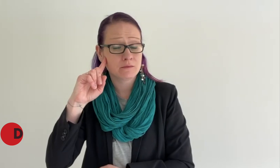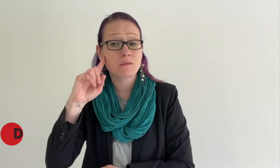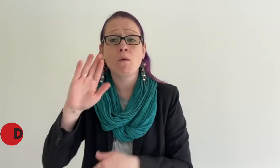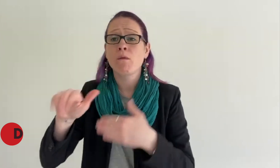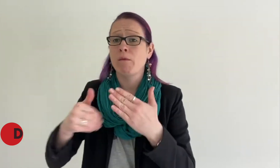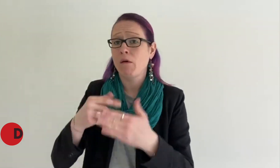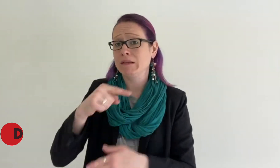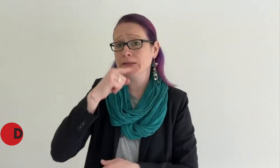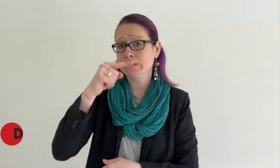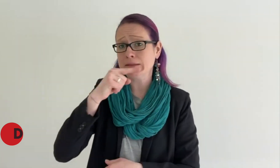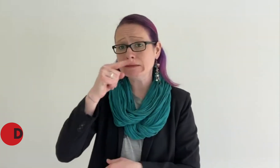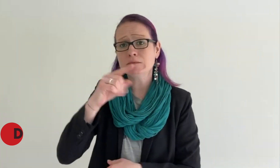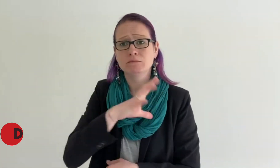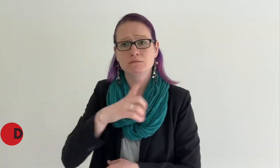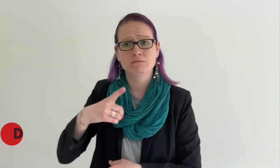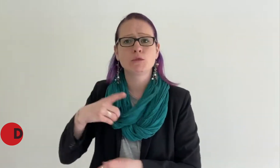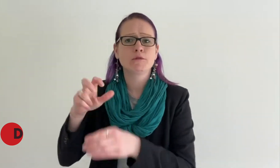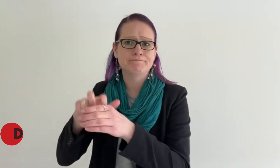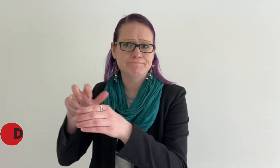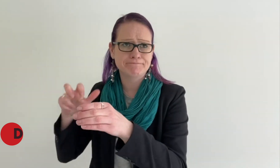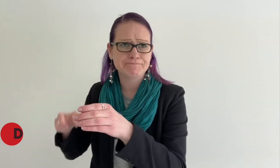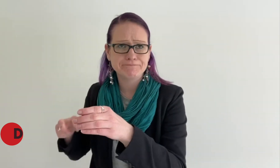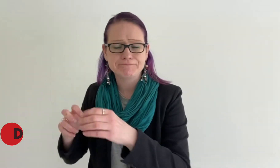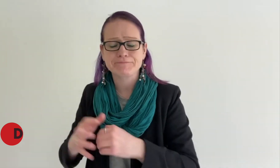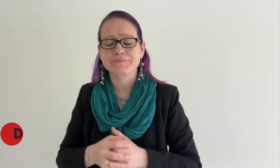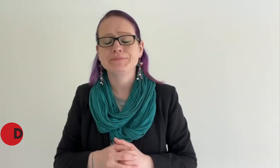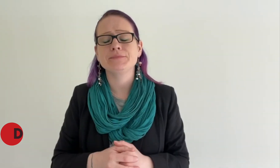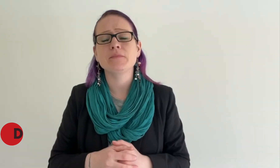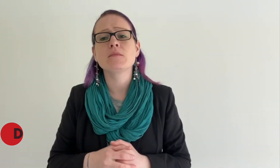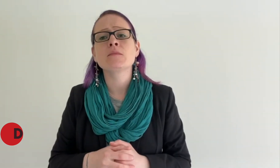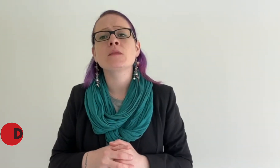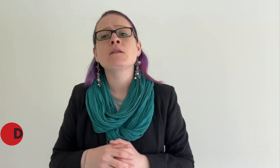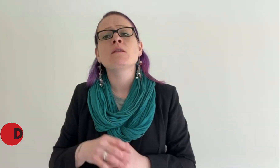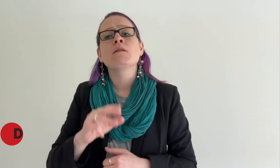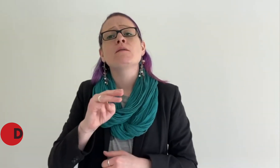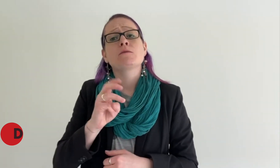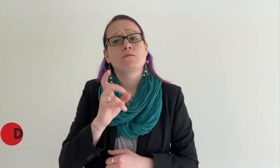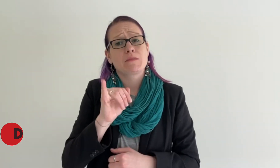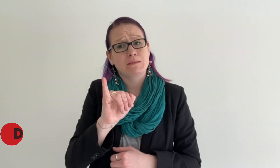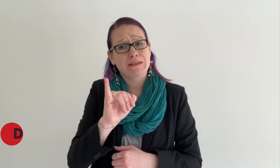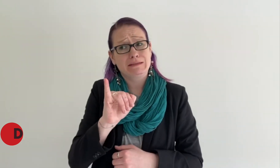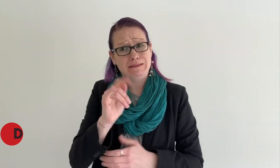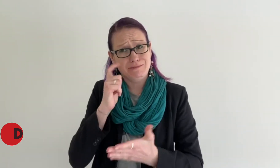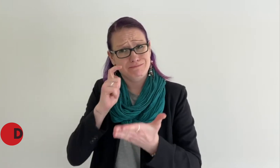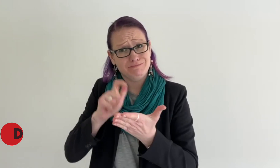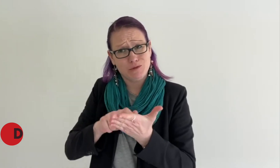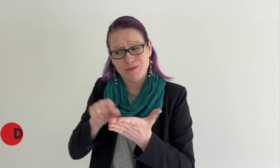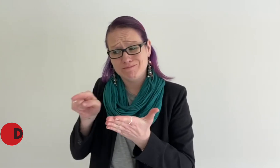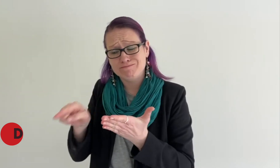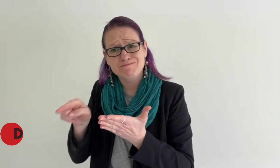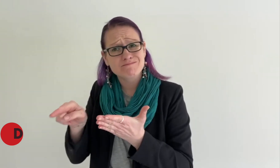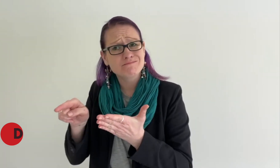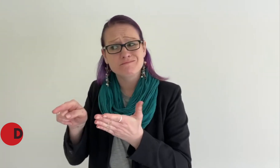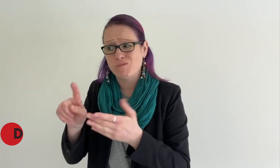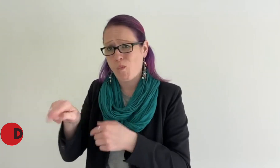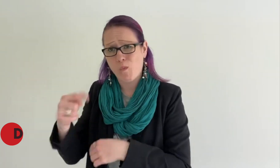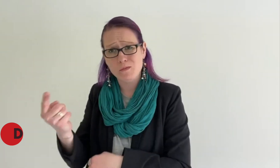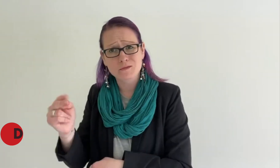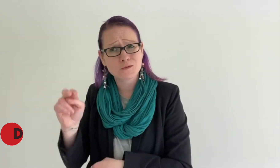All hearing board members have resigned. MAPSLI recognizes that it is not only